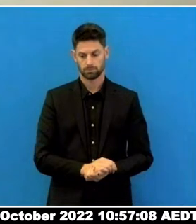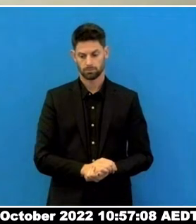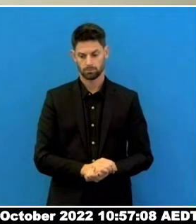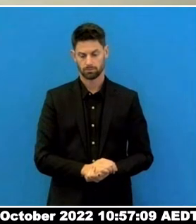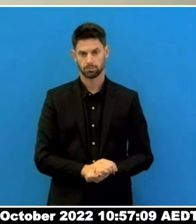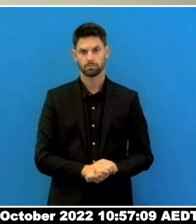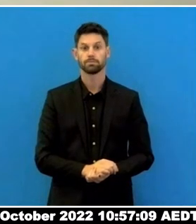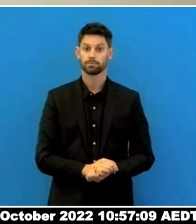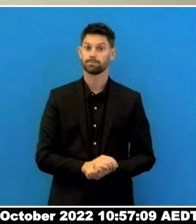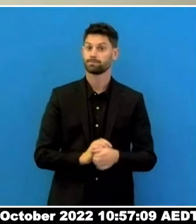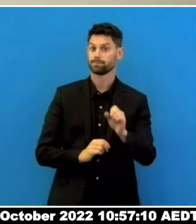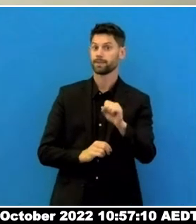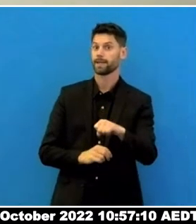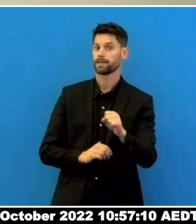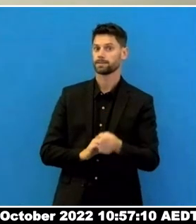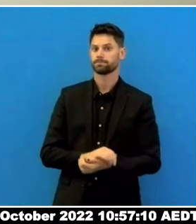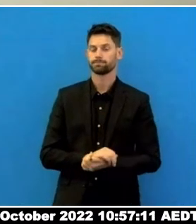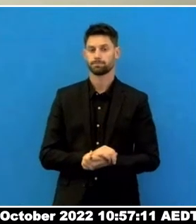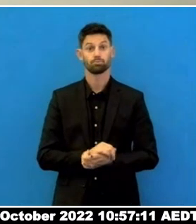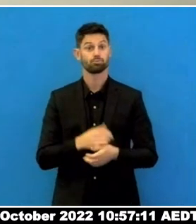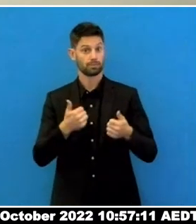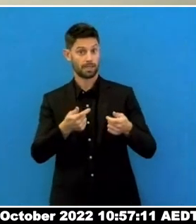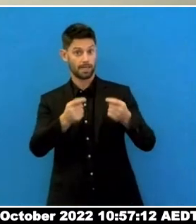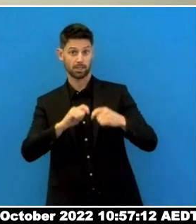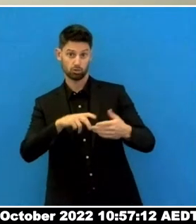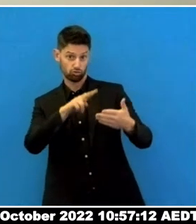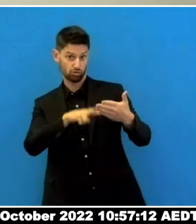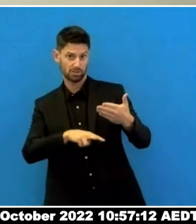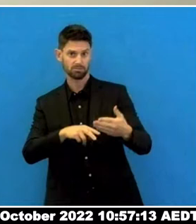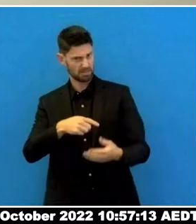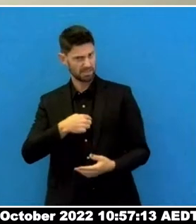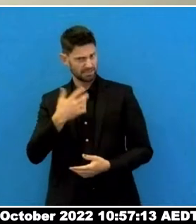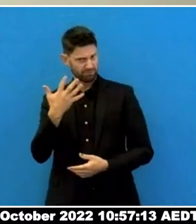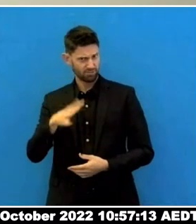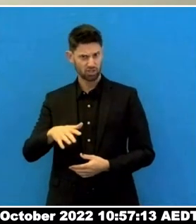Yes. "I made several complaints about my treatment while I was in Nauru.